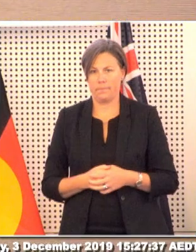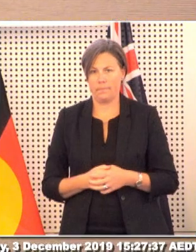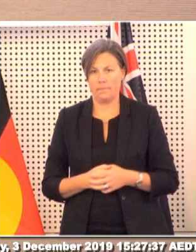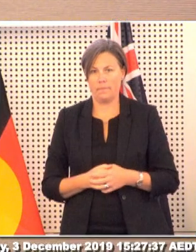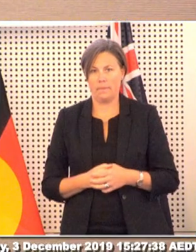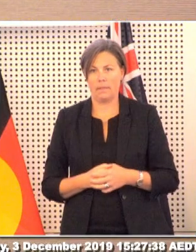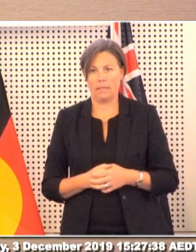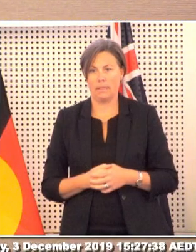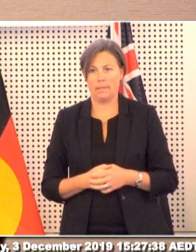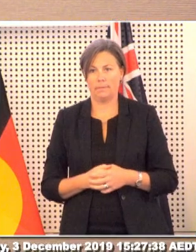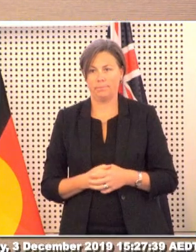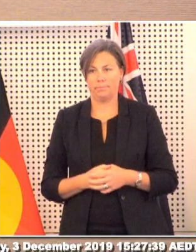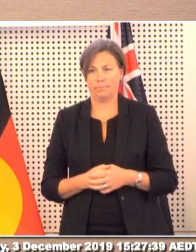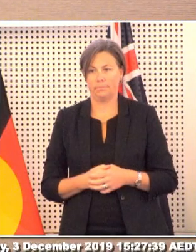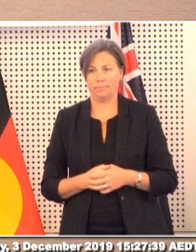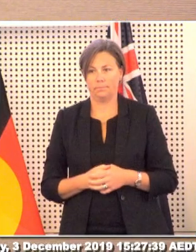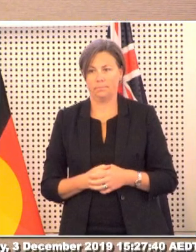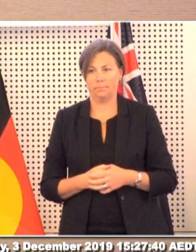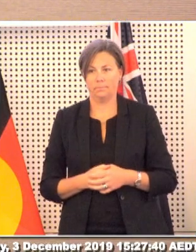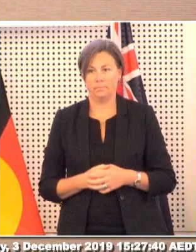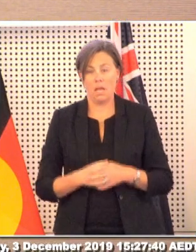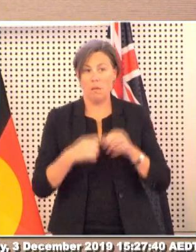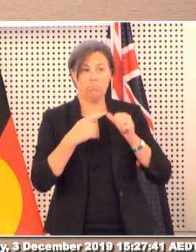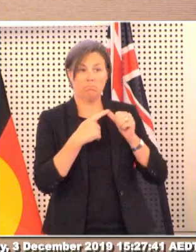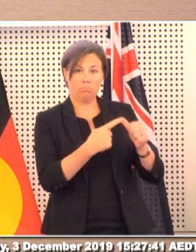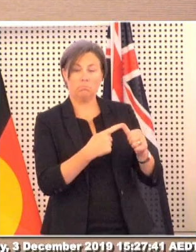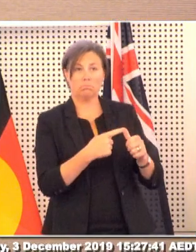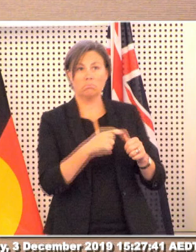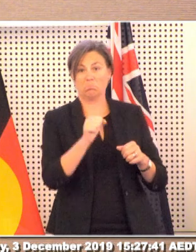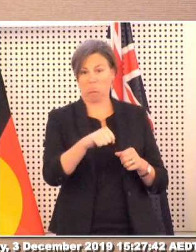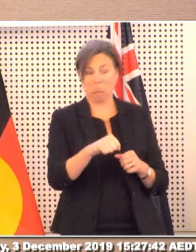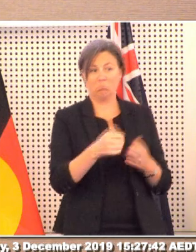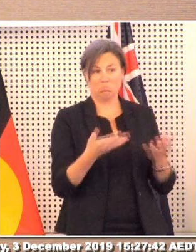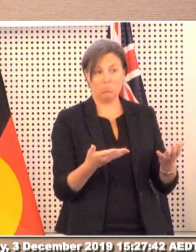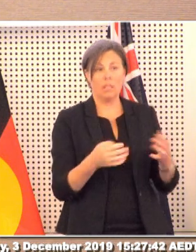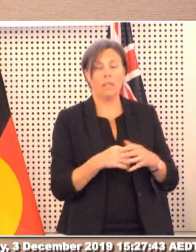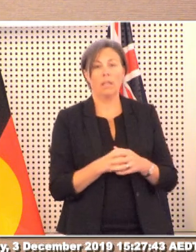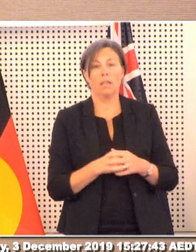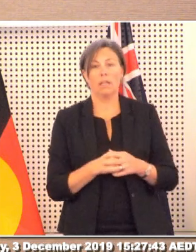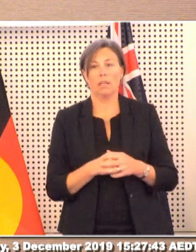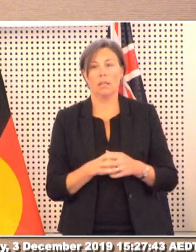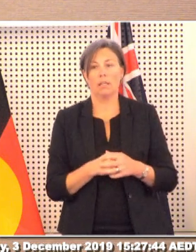Yes. Well, you see, for community visitors, it’s what gets into a category 1 or reportable